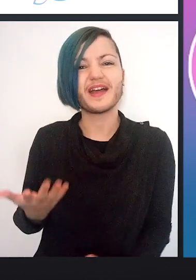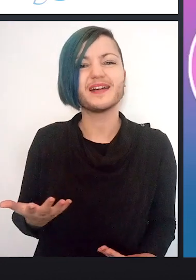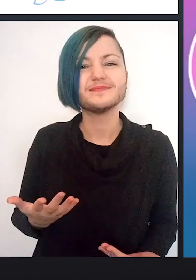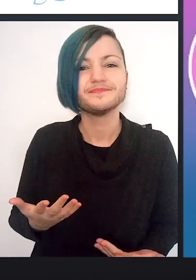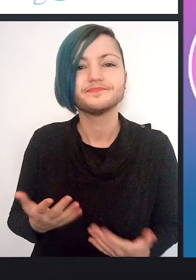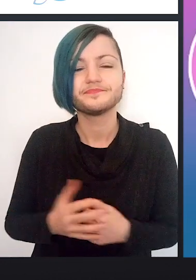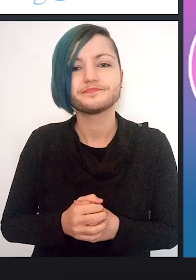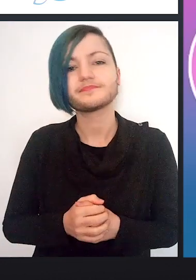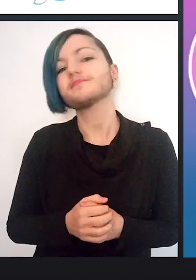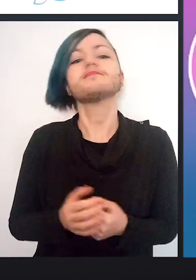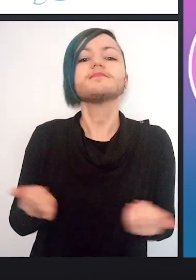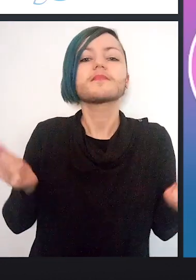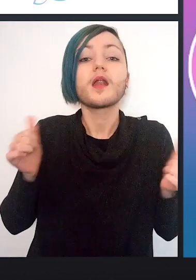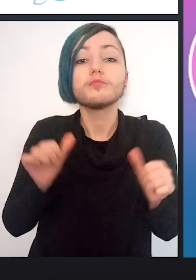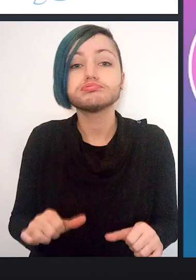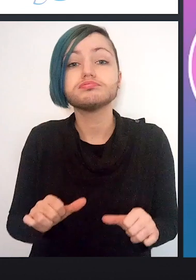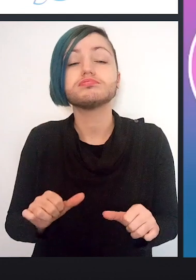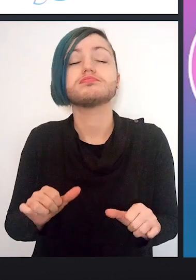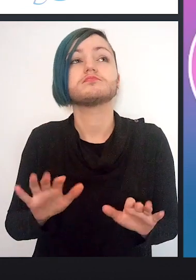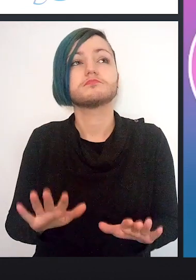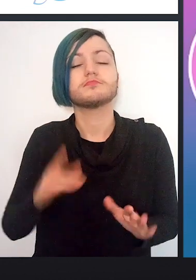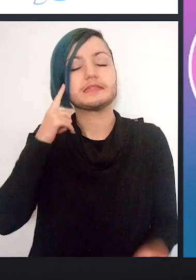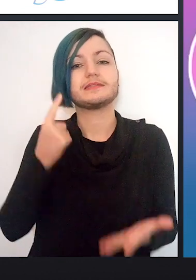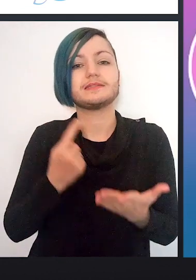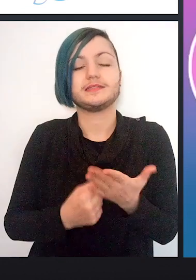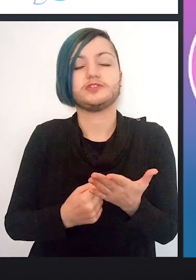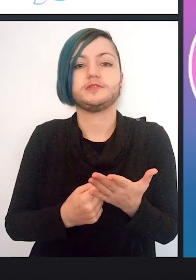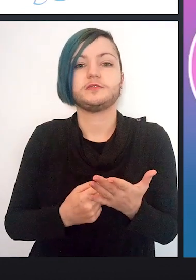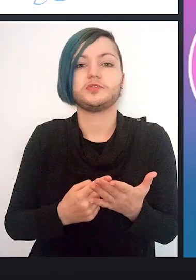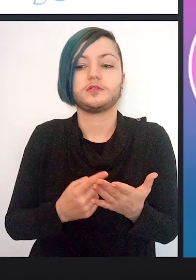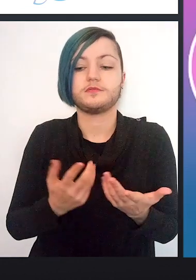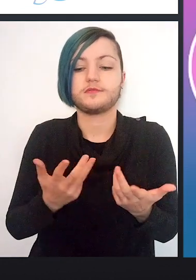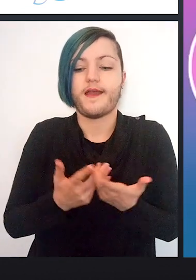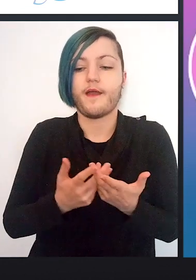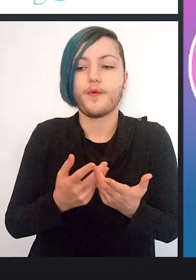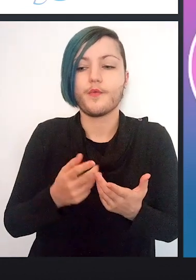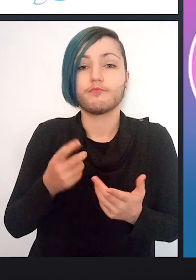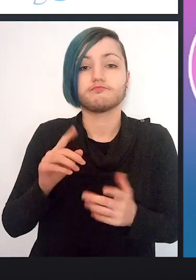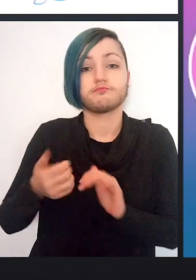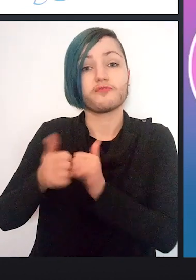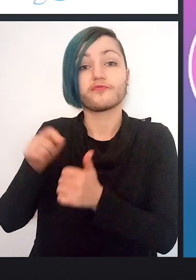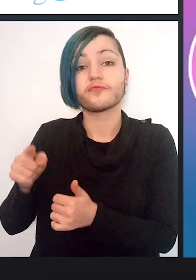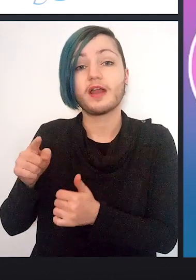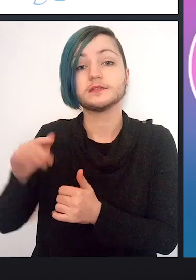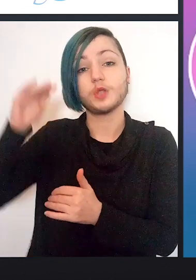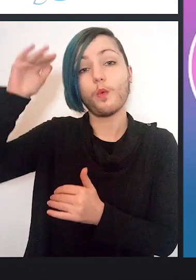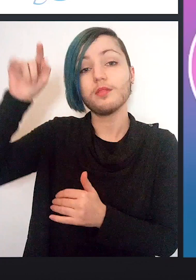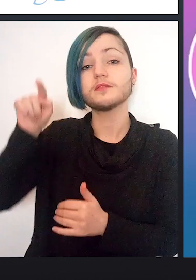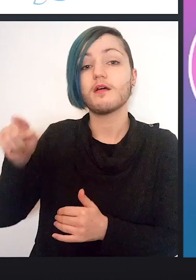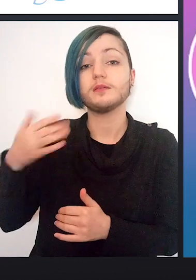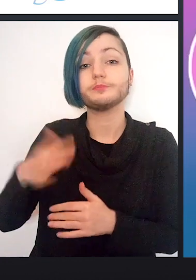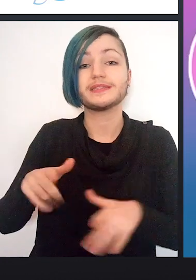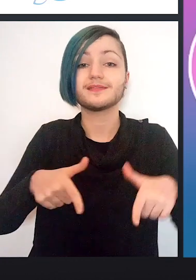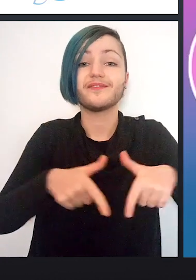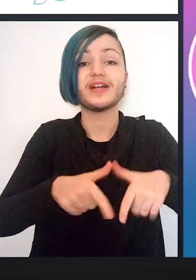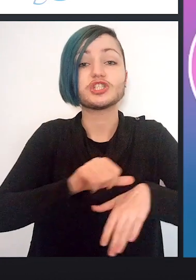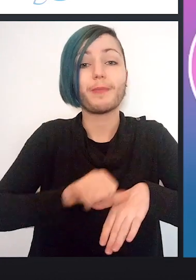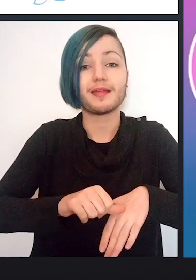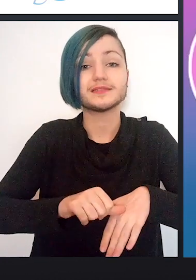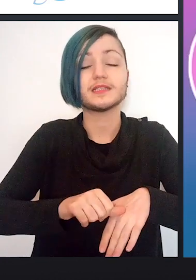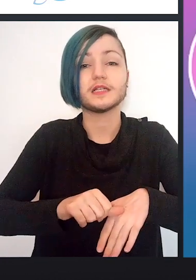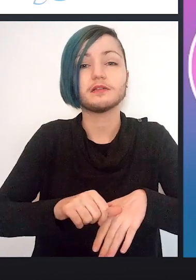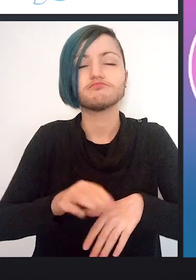The thing that finally did it for me was one of my older friends had vaginoplasty about 3 or 4